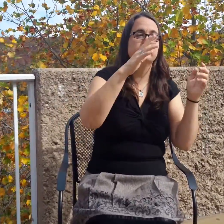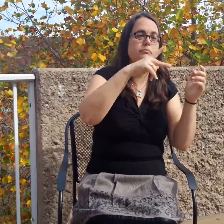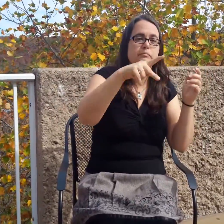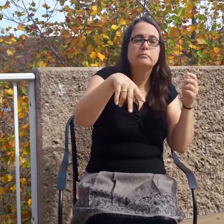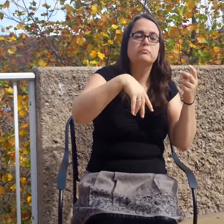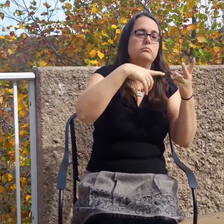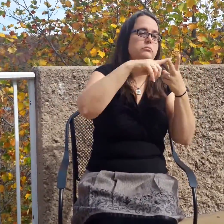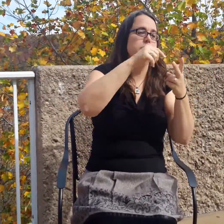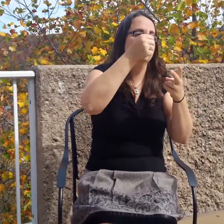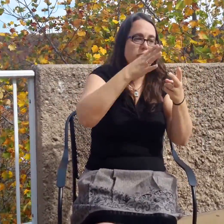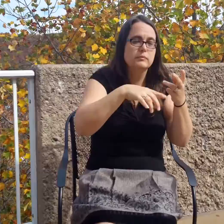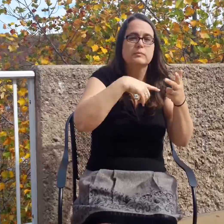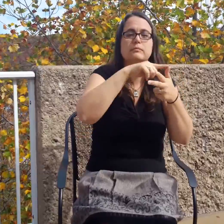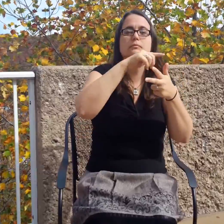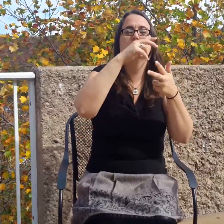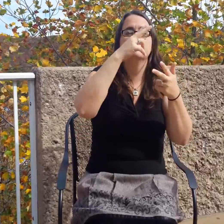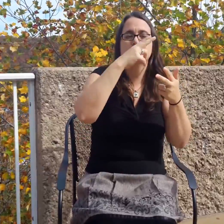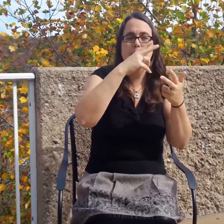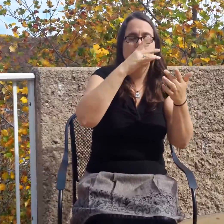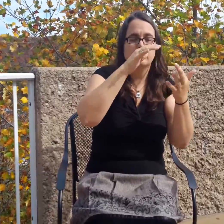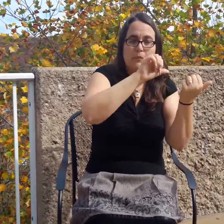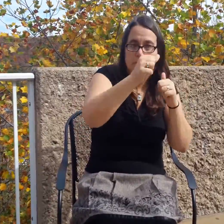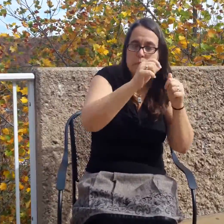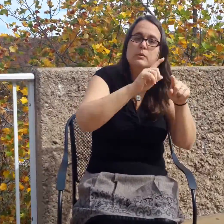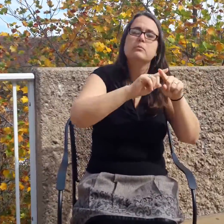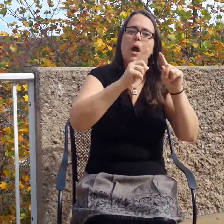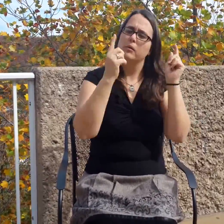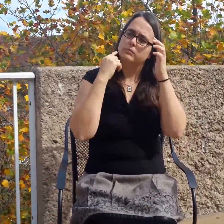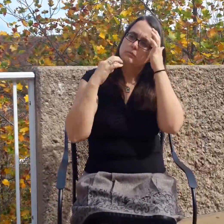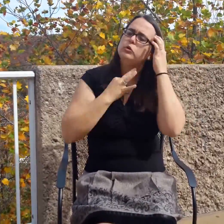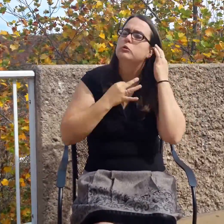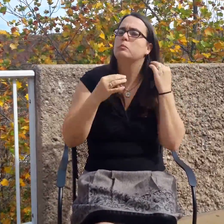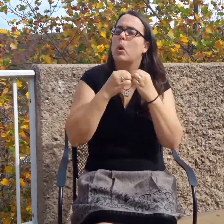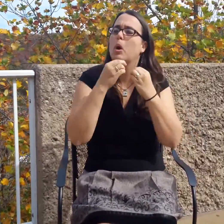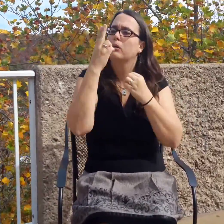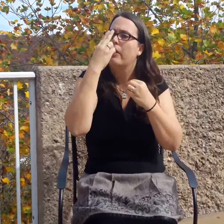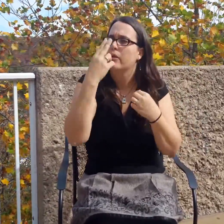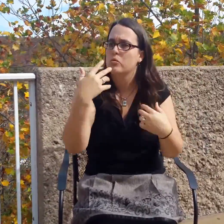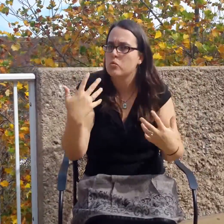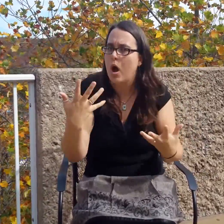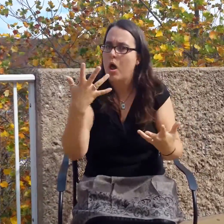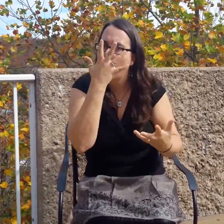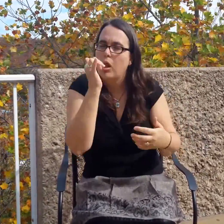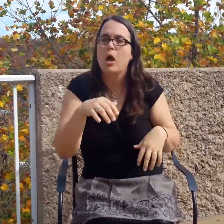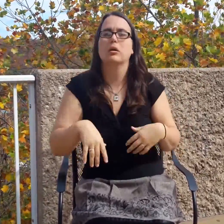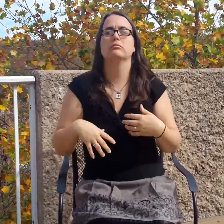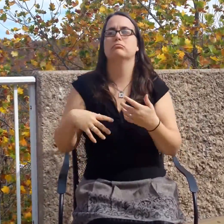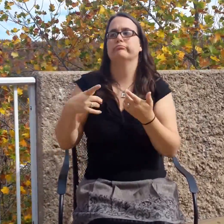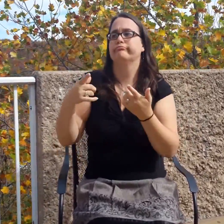I grew up Pentecostal, Assembly of God, and Baptist, but I was curious about Catholicism.